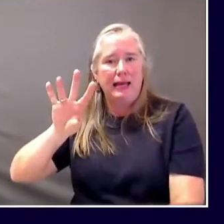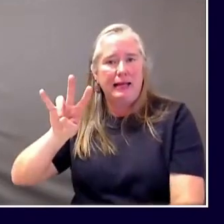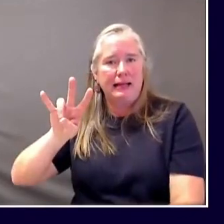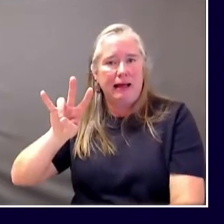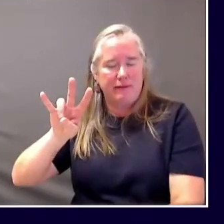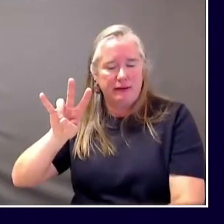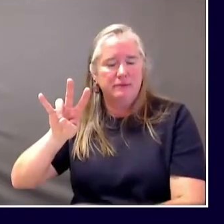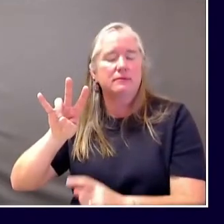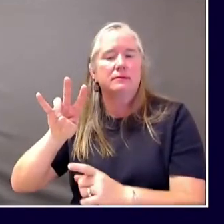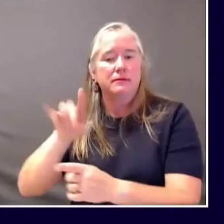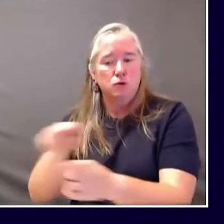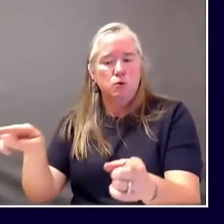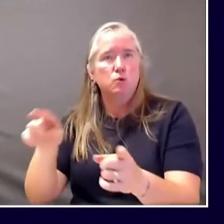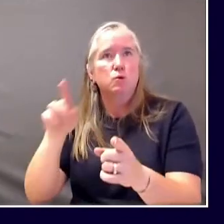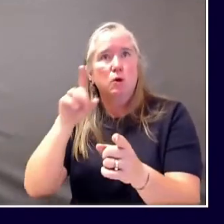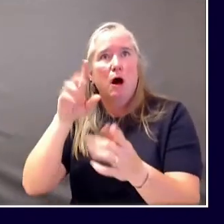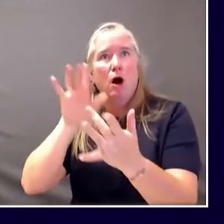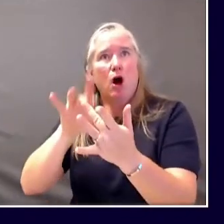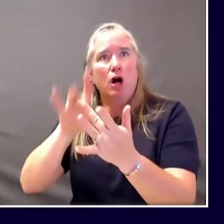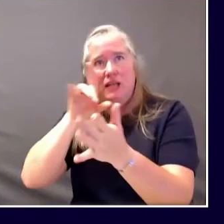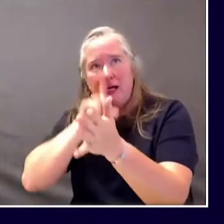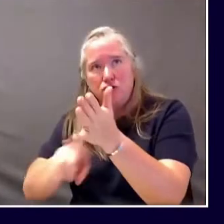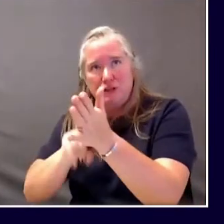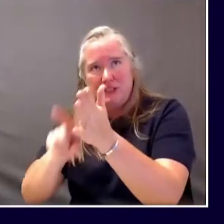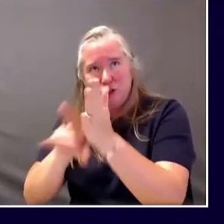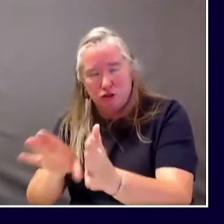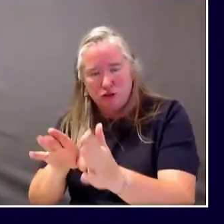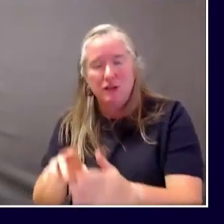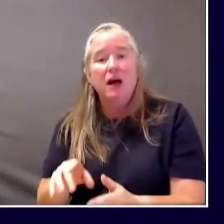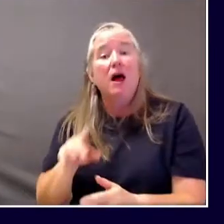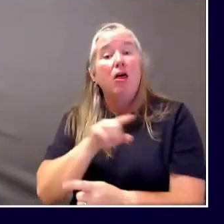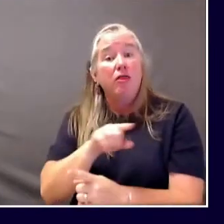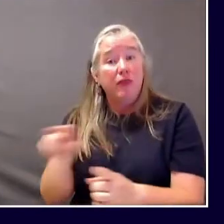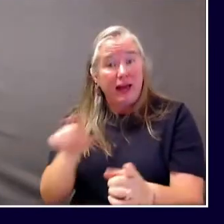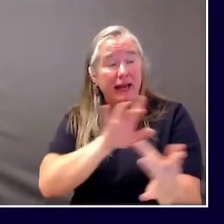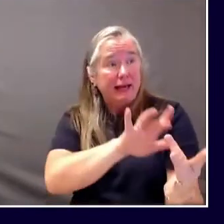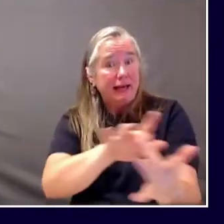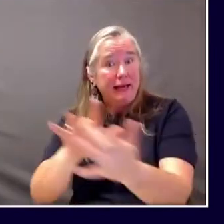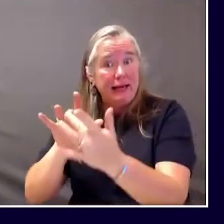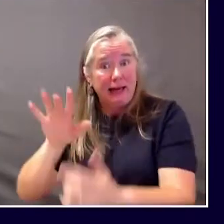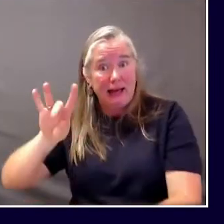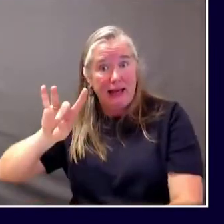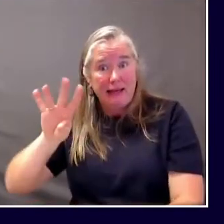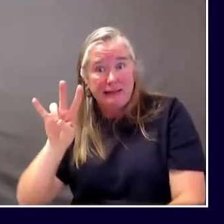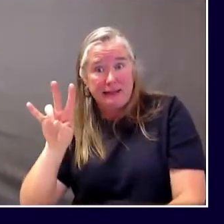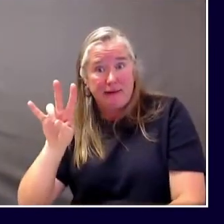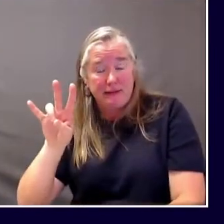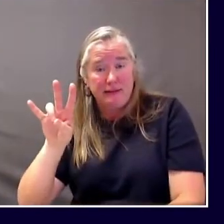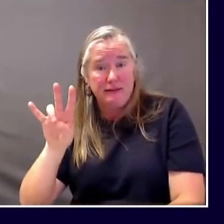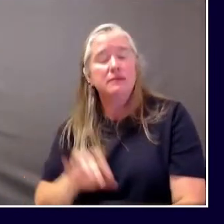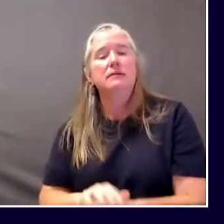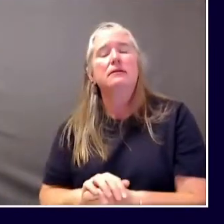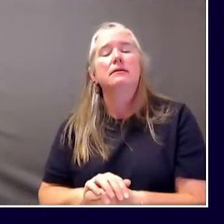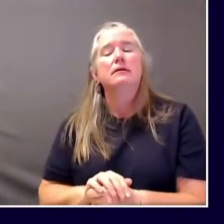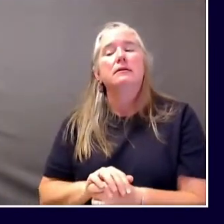investigators have reached out to those eighty seven folks